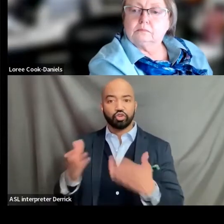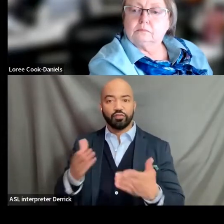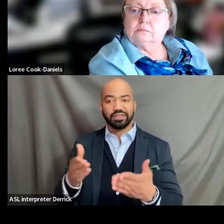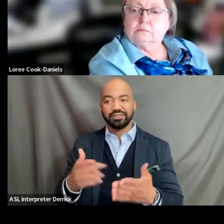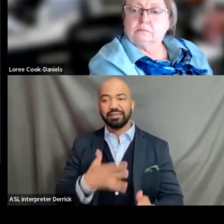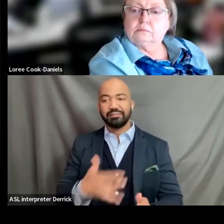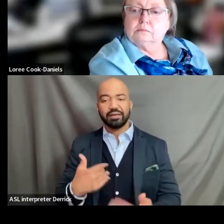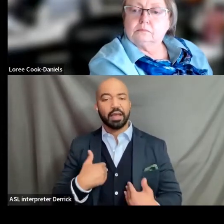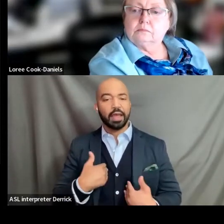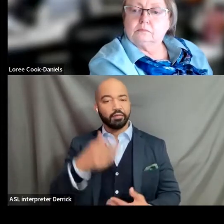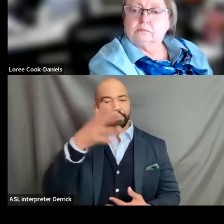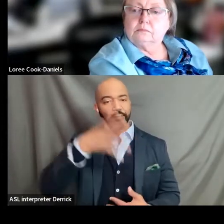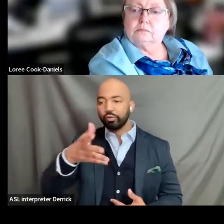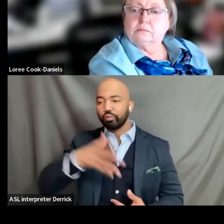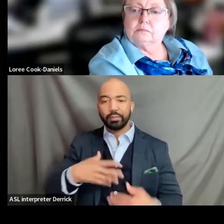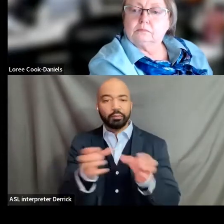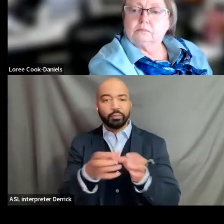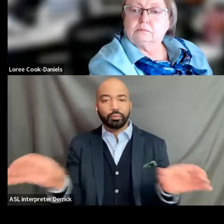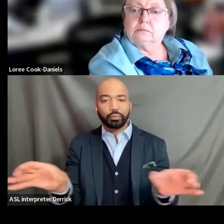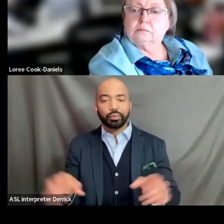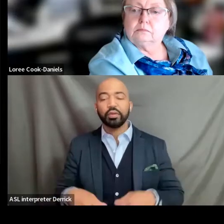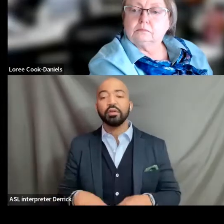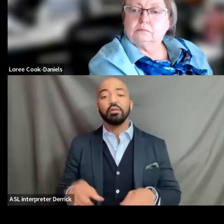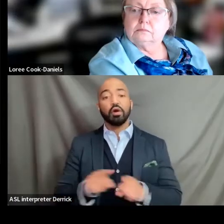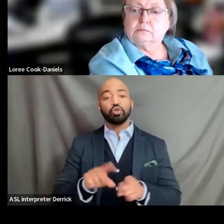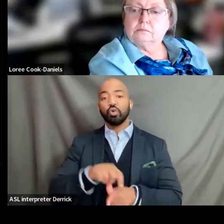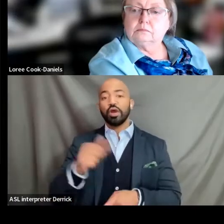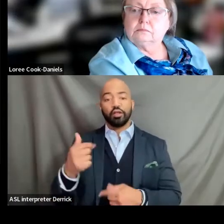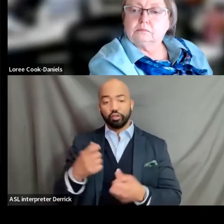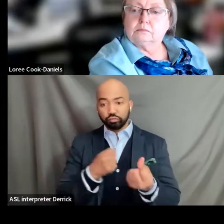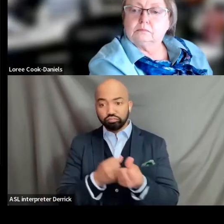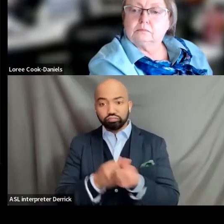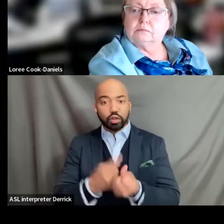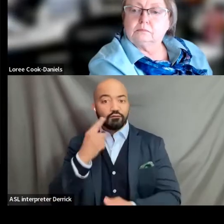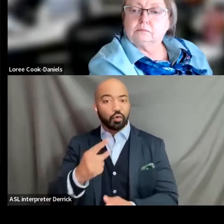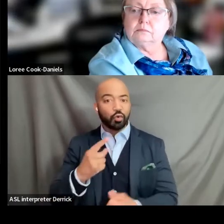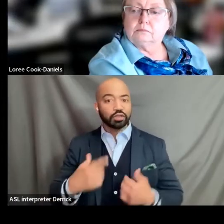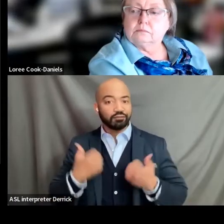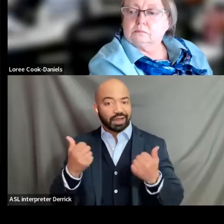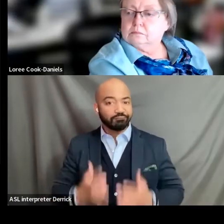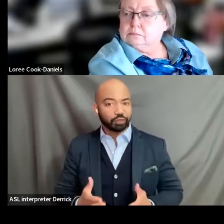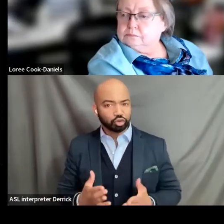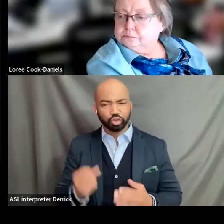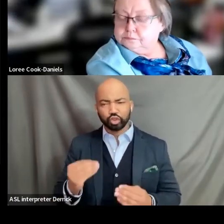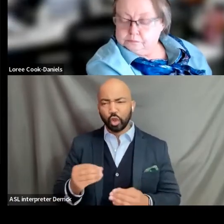or groups that develop that are gender segregated as well. So we wanna think about who those nonbinary folks are